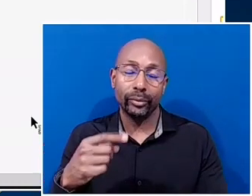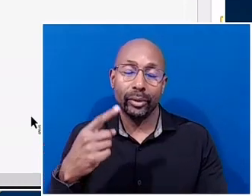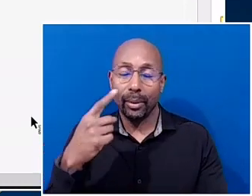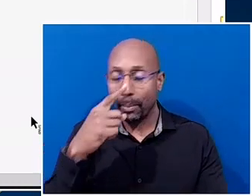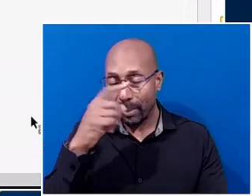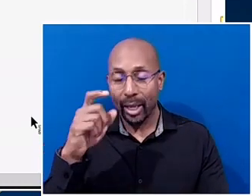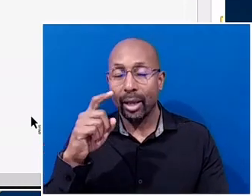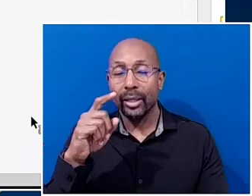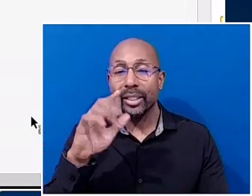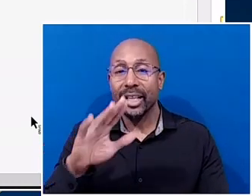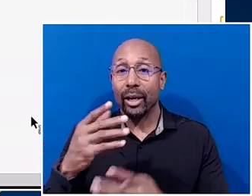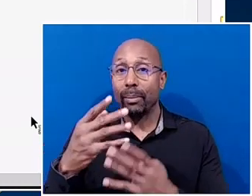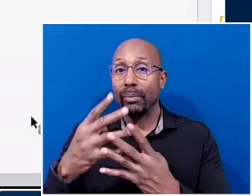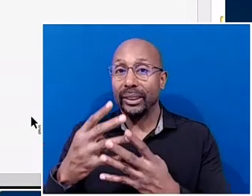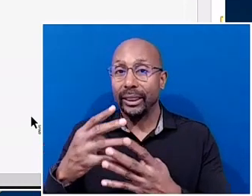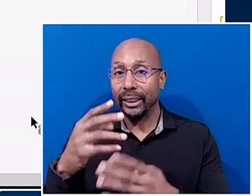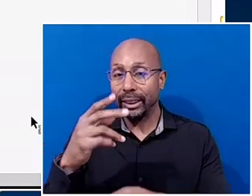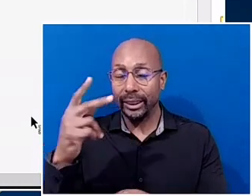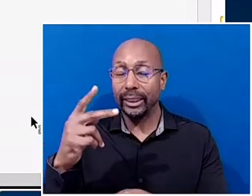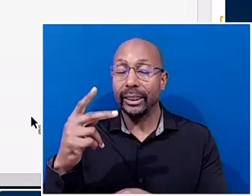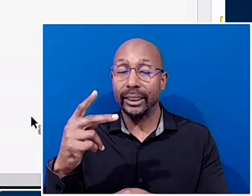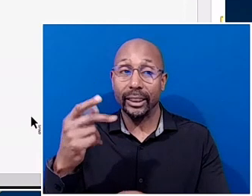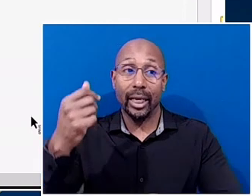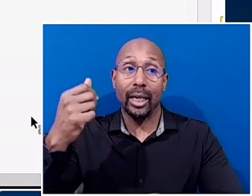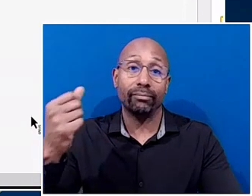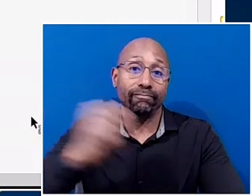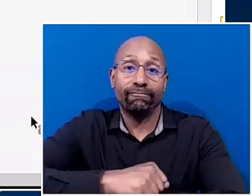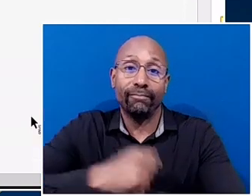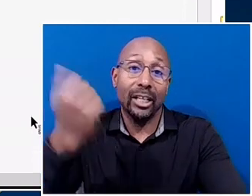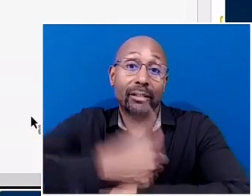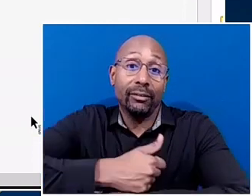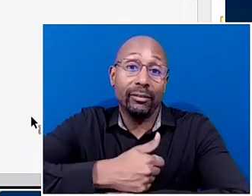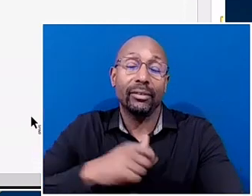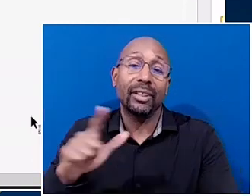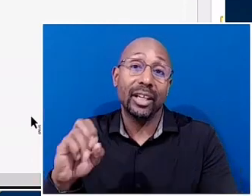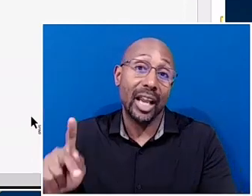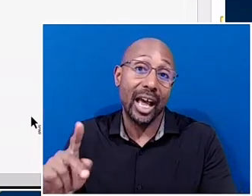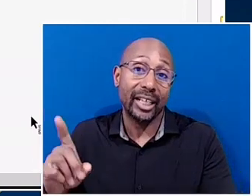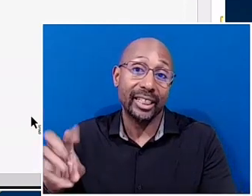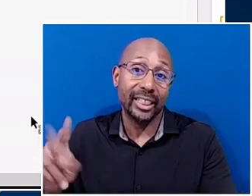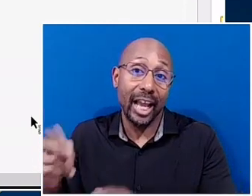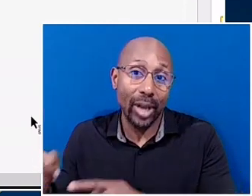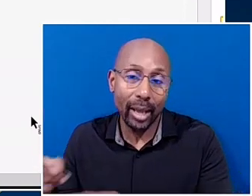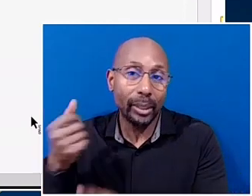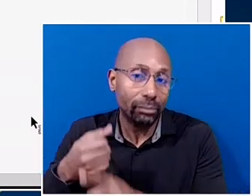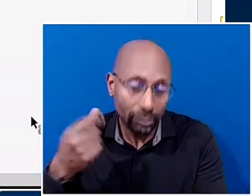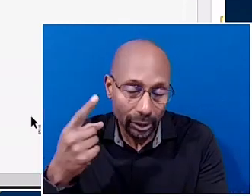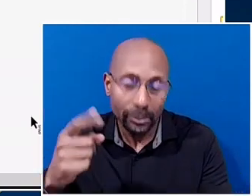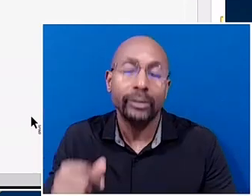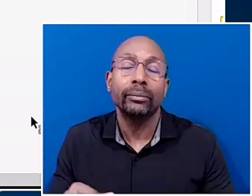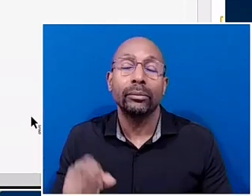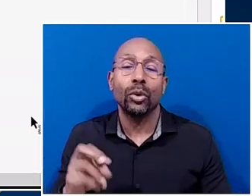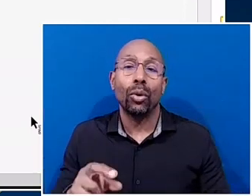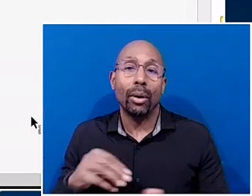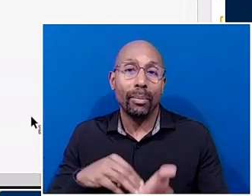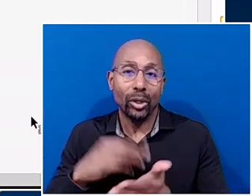down, there could be other medical reasons the student is out, but in any event, as long as the student is able to return to